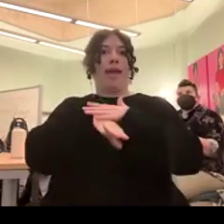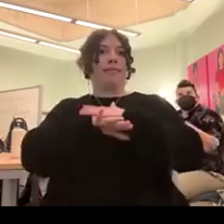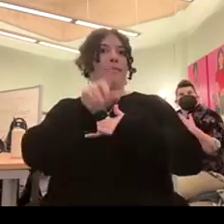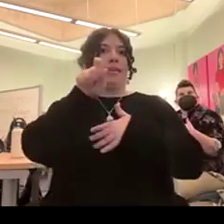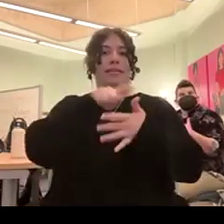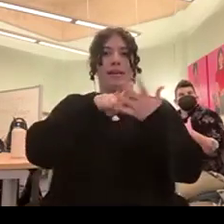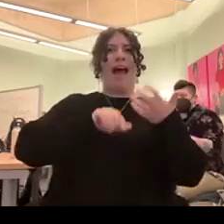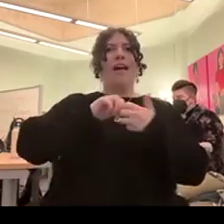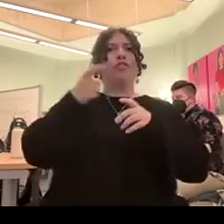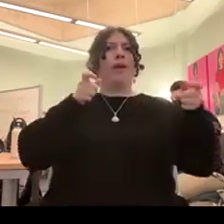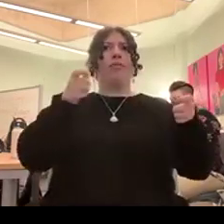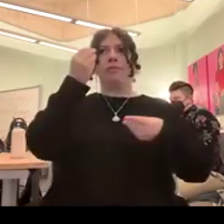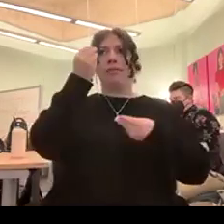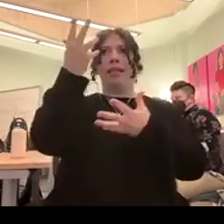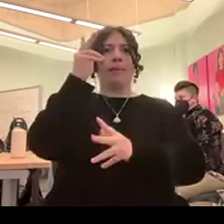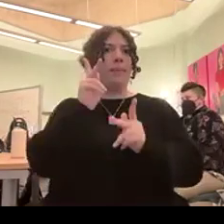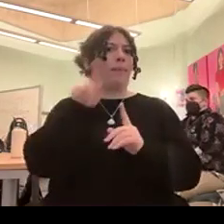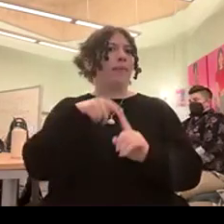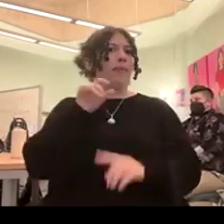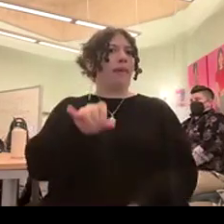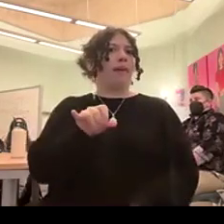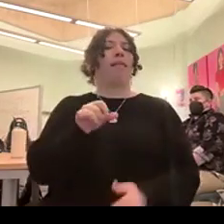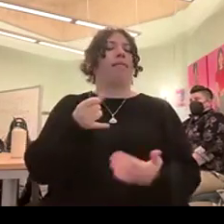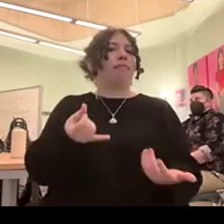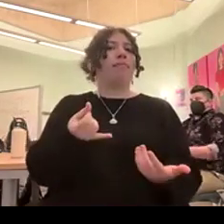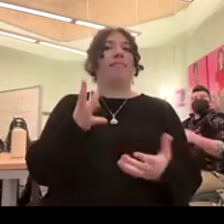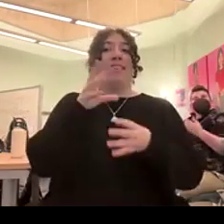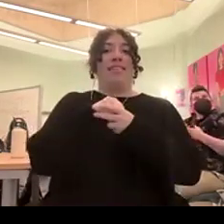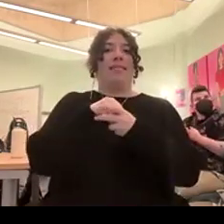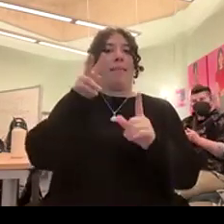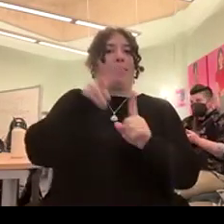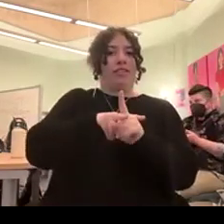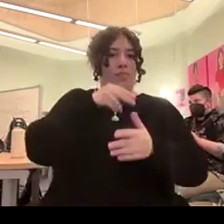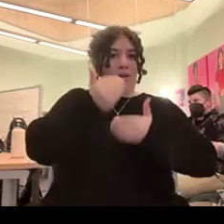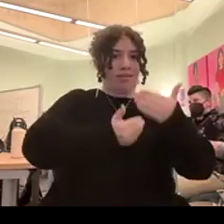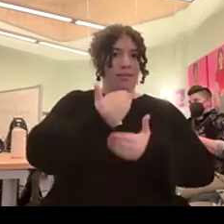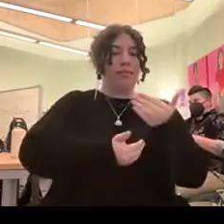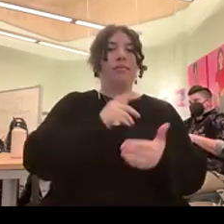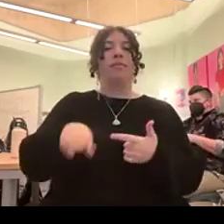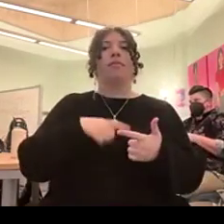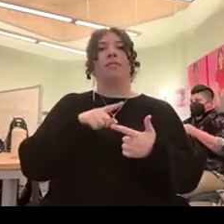could be your disability status, your access needs, or something else disability-related,